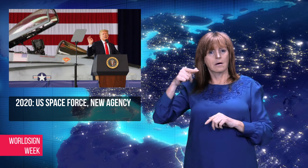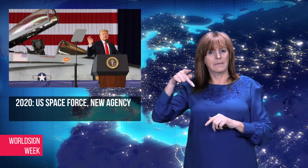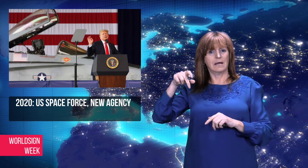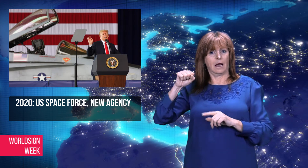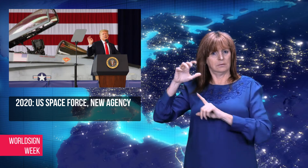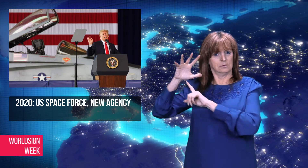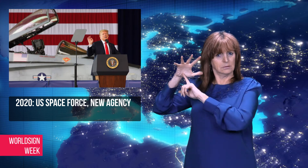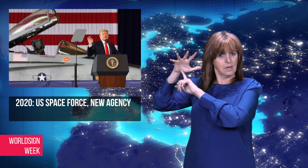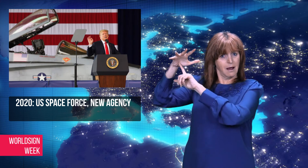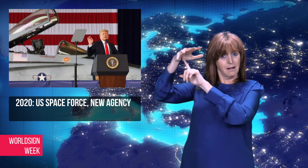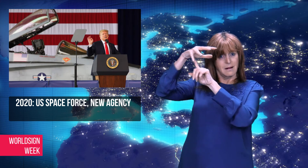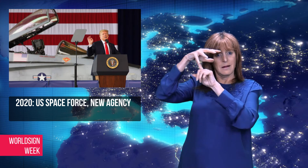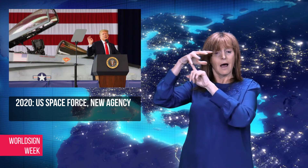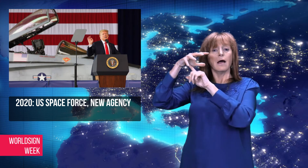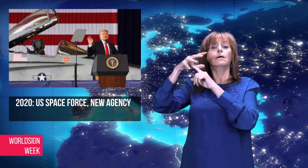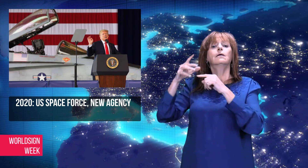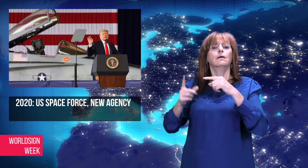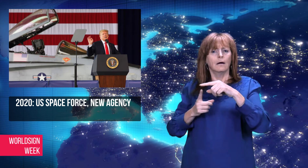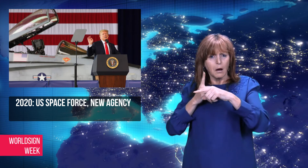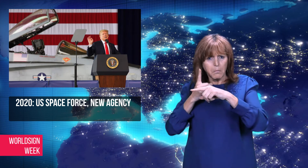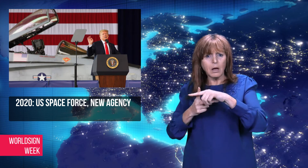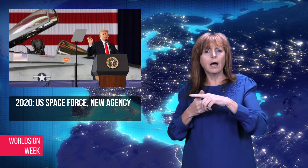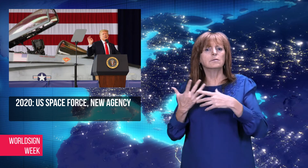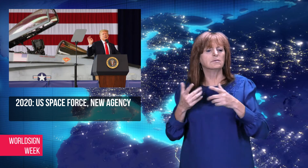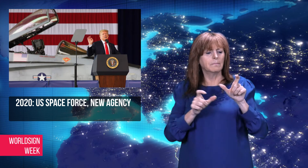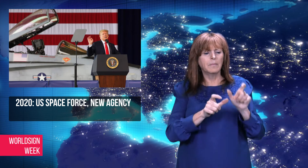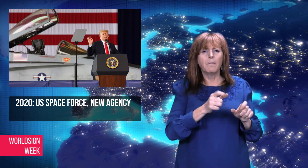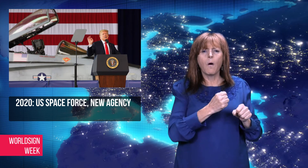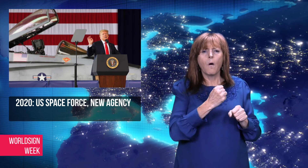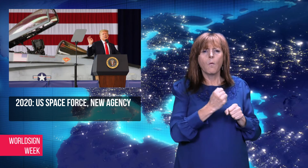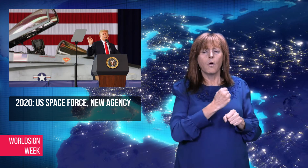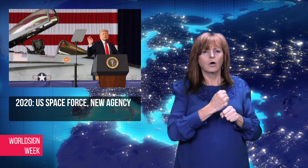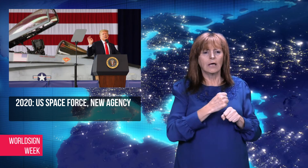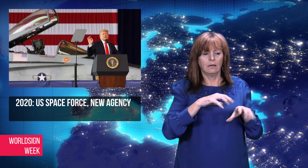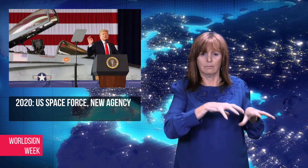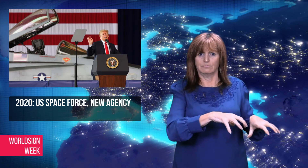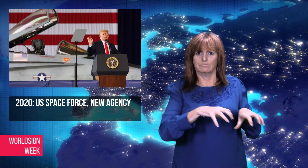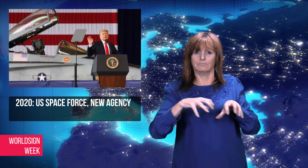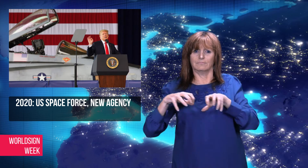satellites and some manpower from the US Army